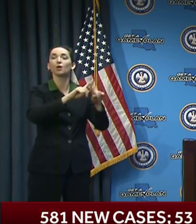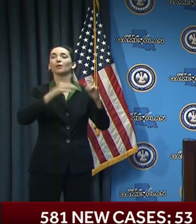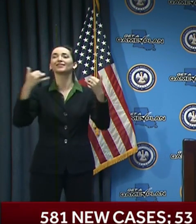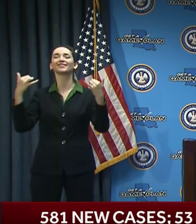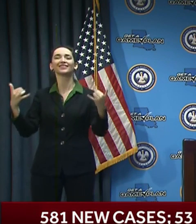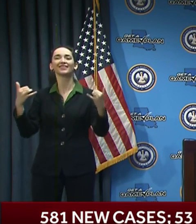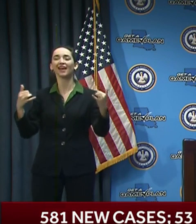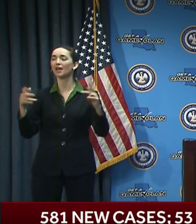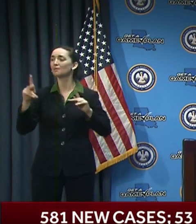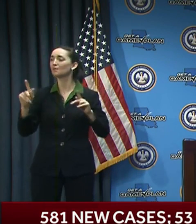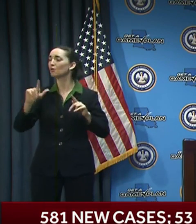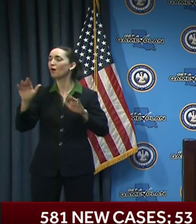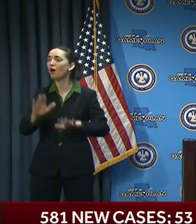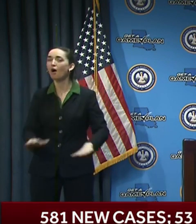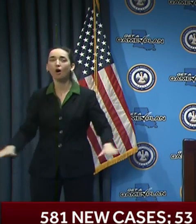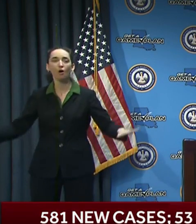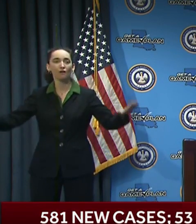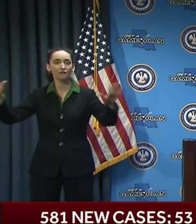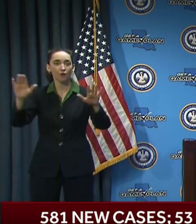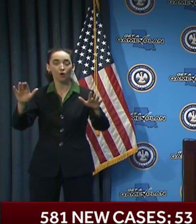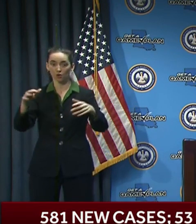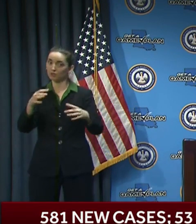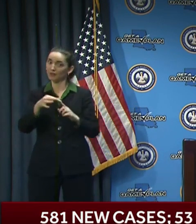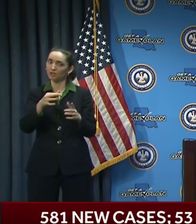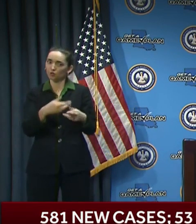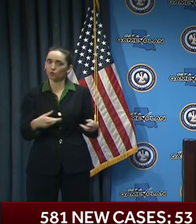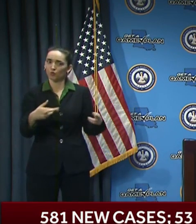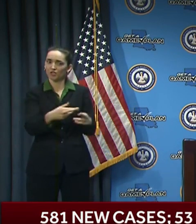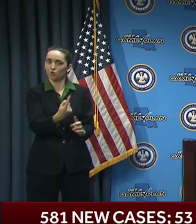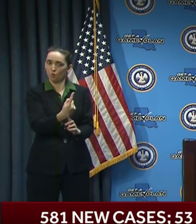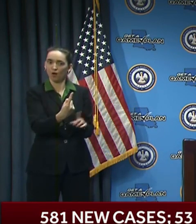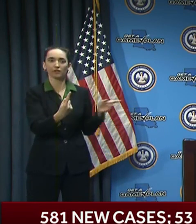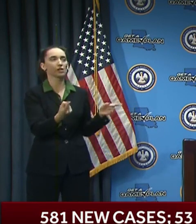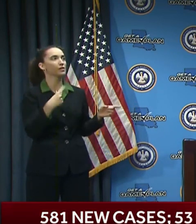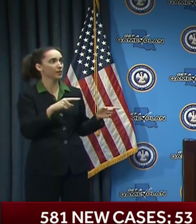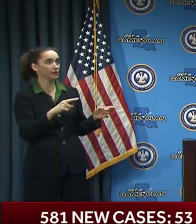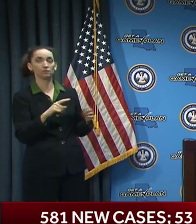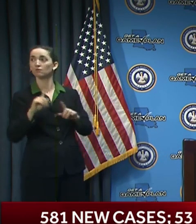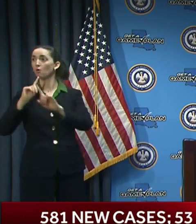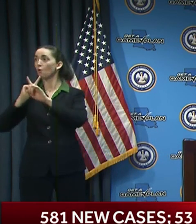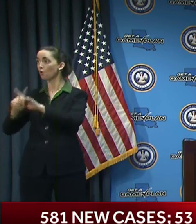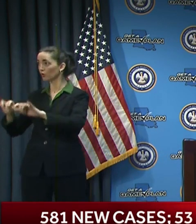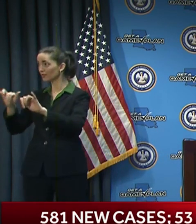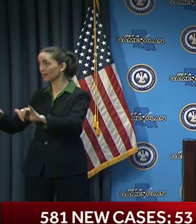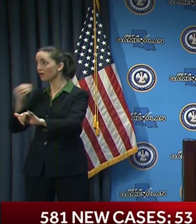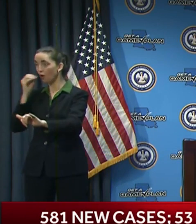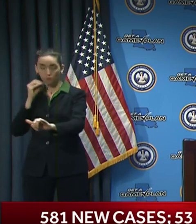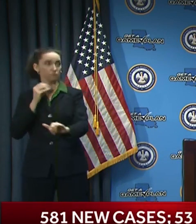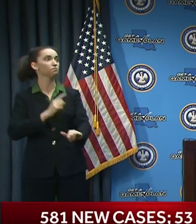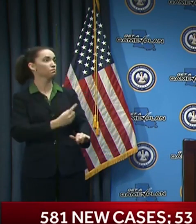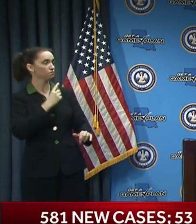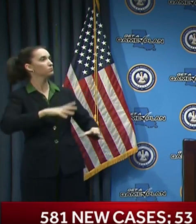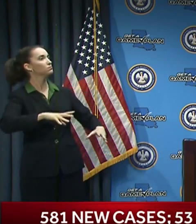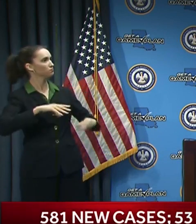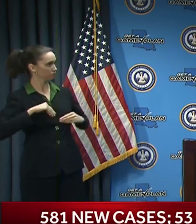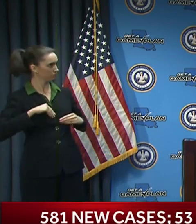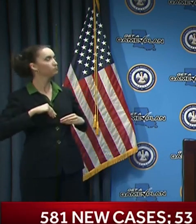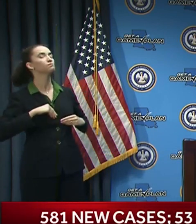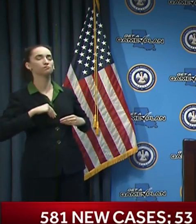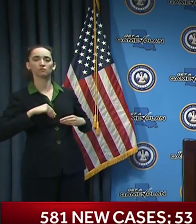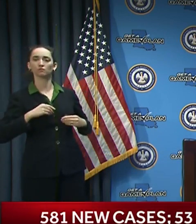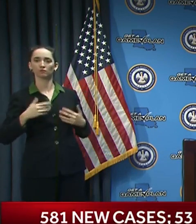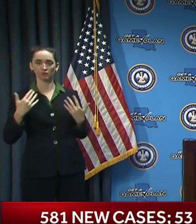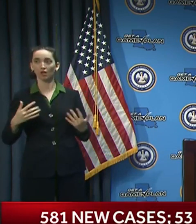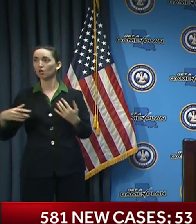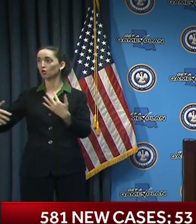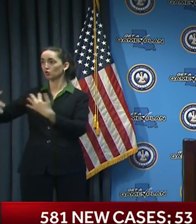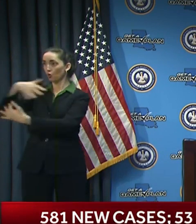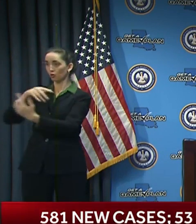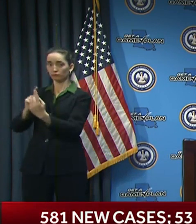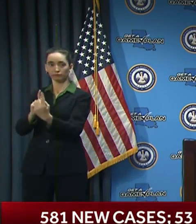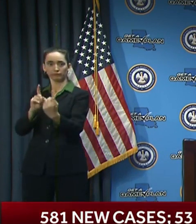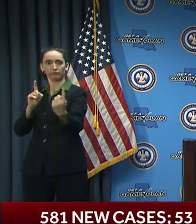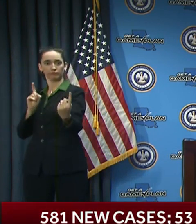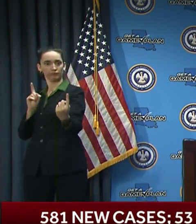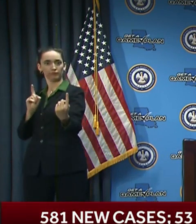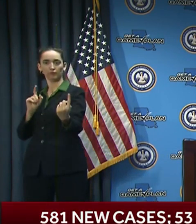AND SO WE’RE IN A BETTER PLACE TODAY PRECISELY BECAUSE THE PEOPLE OF LOUISIANA AND IN THIS CASE REGION ONE TOOK SERIOUSLY THE STAY-AT-HOME ORDER.